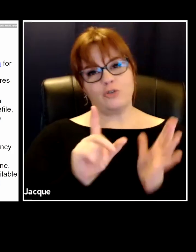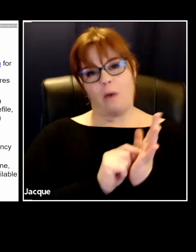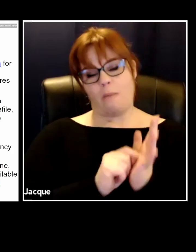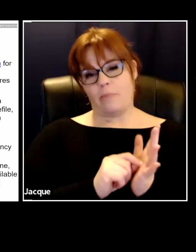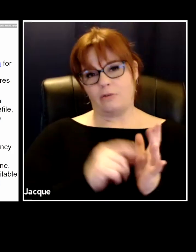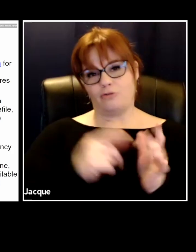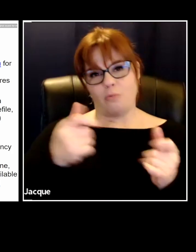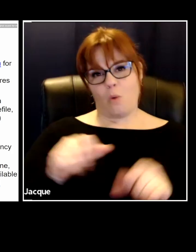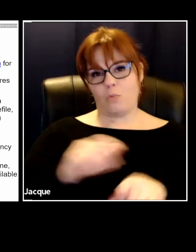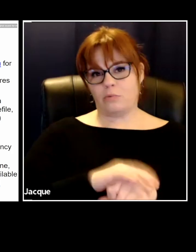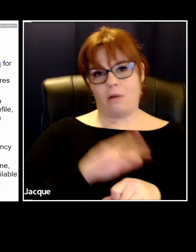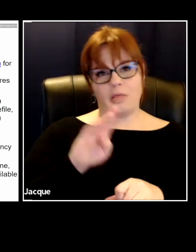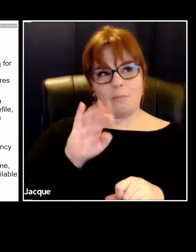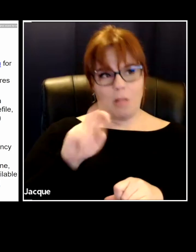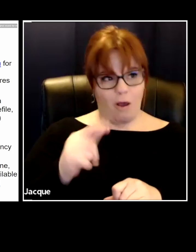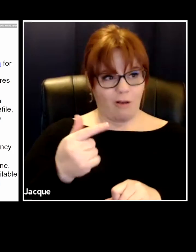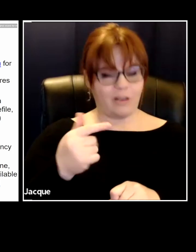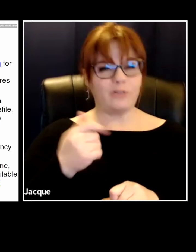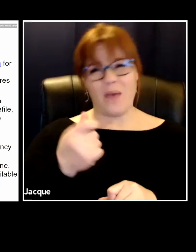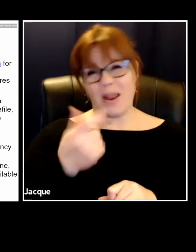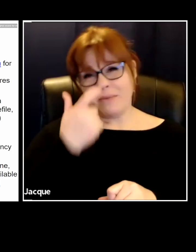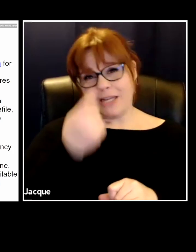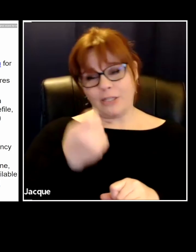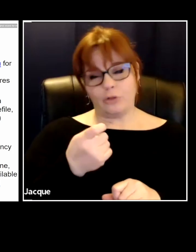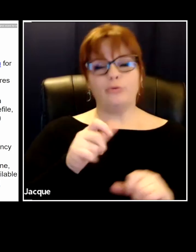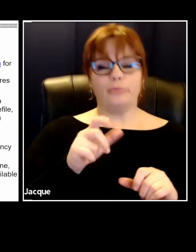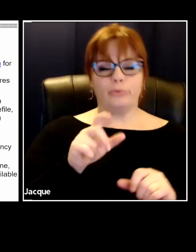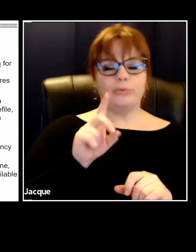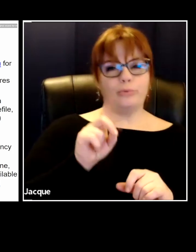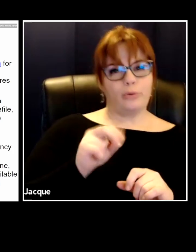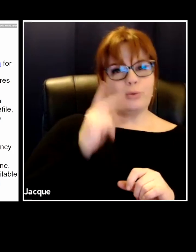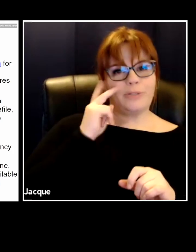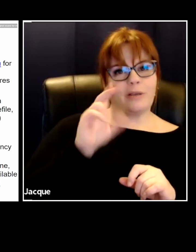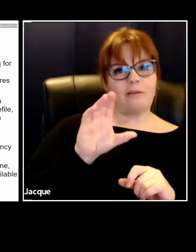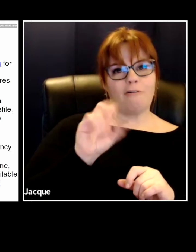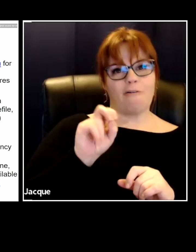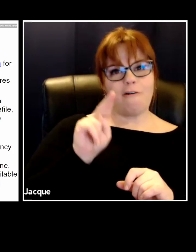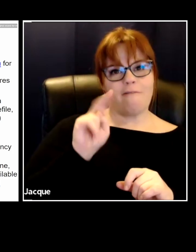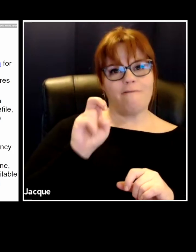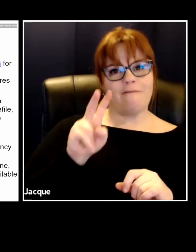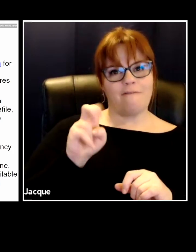So anyone who's interested, please um do see blog.conveyal.com for that that has a summary